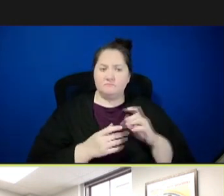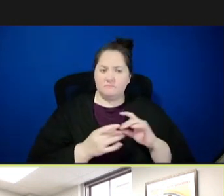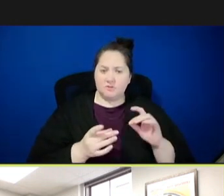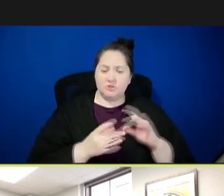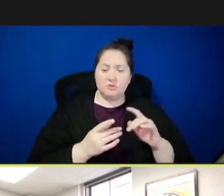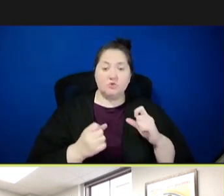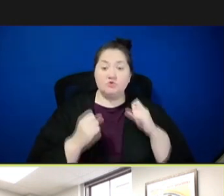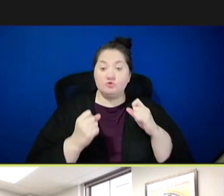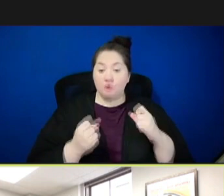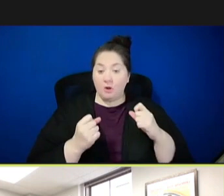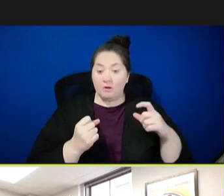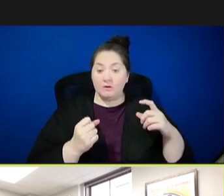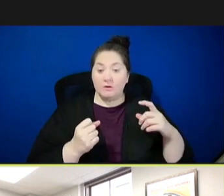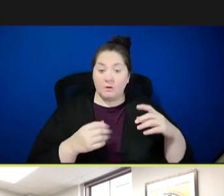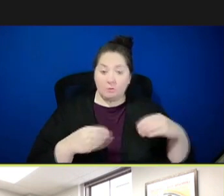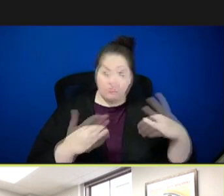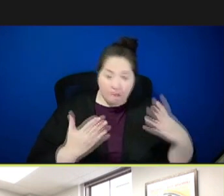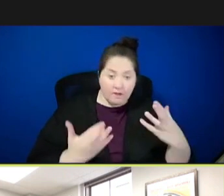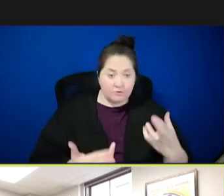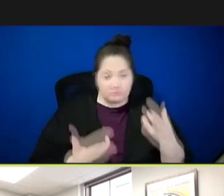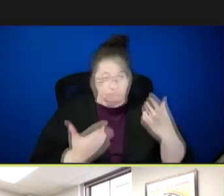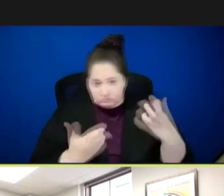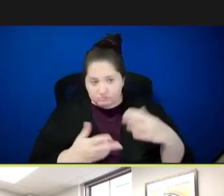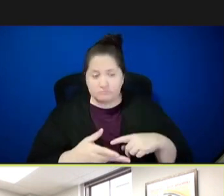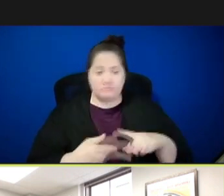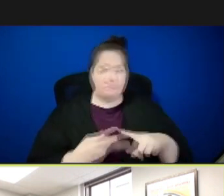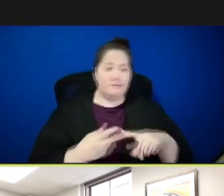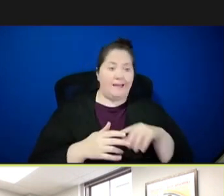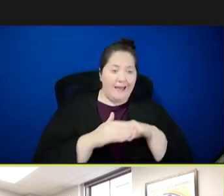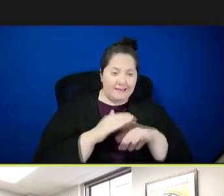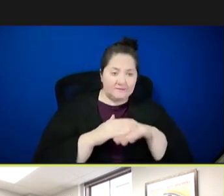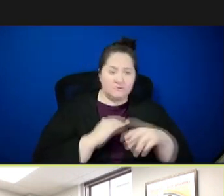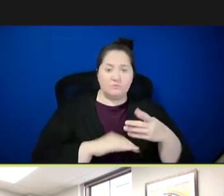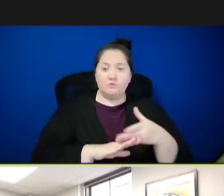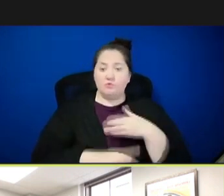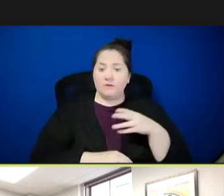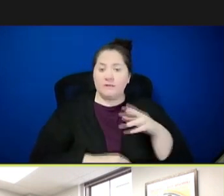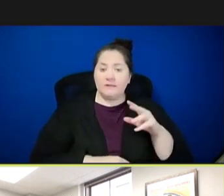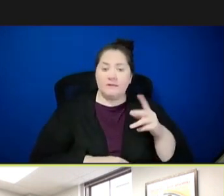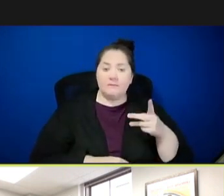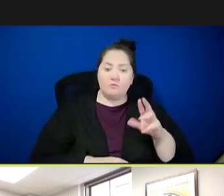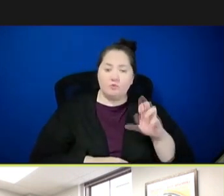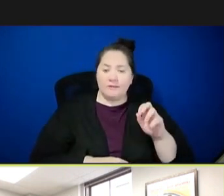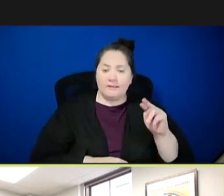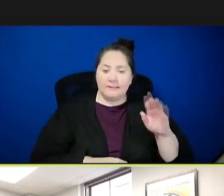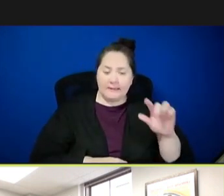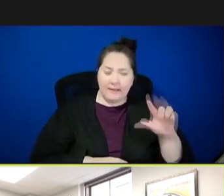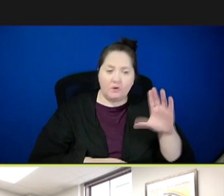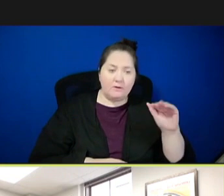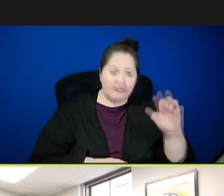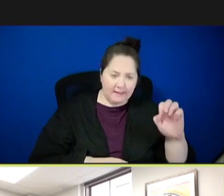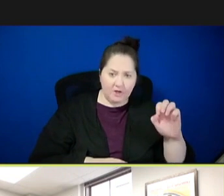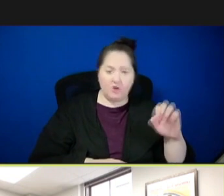recommendation and access to prenatal care as you heard, Doctor Olsen Chens discussion are